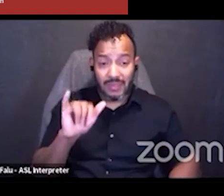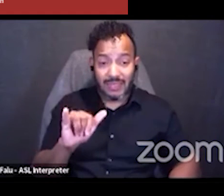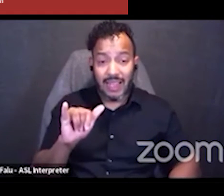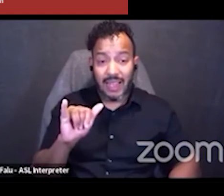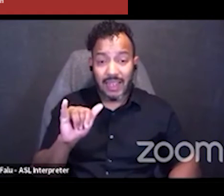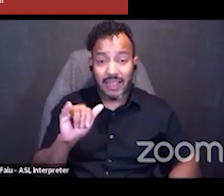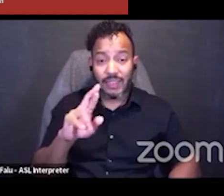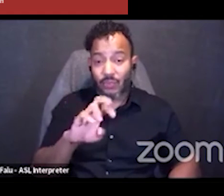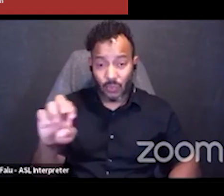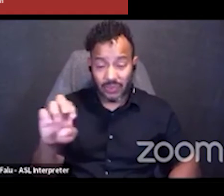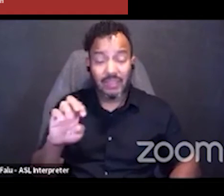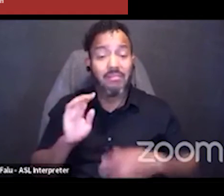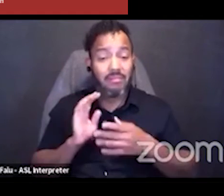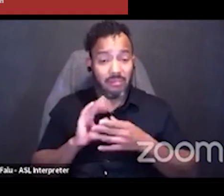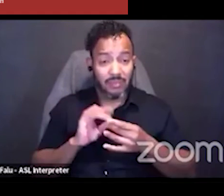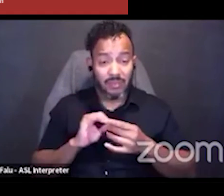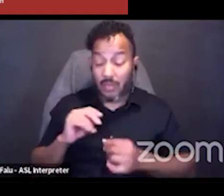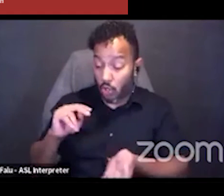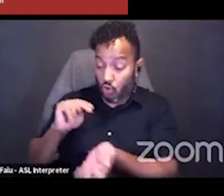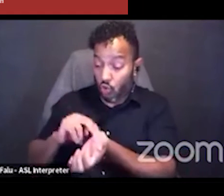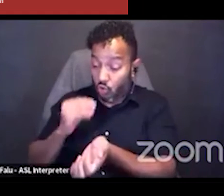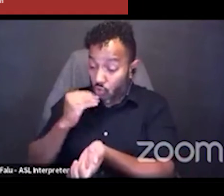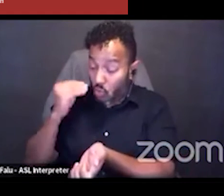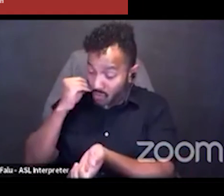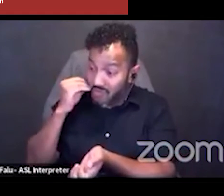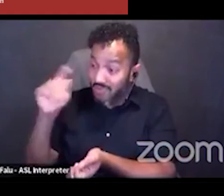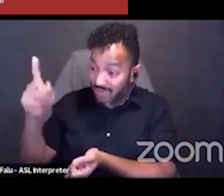are getting so much money but where is it really going.